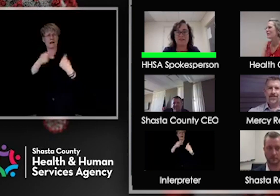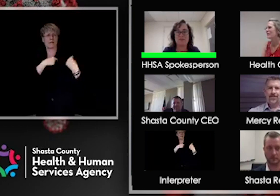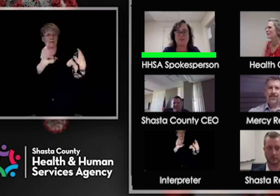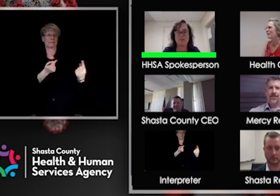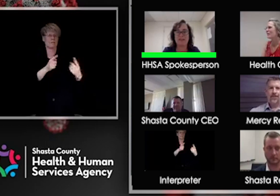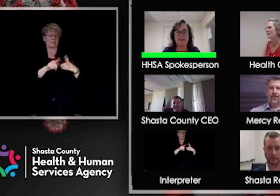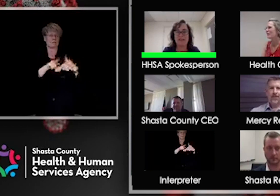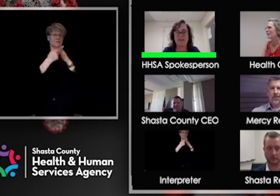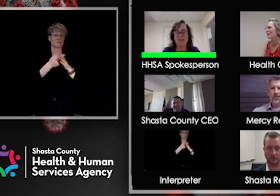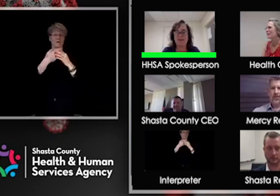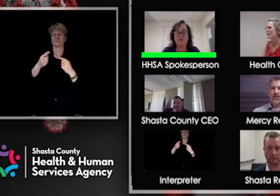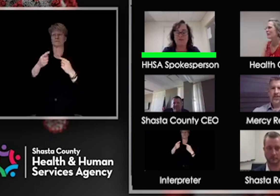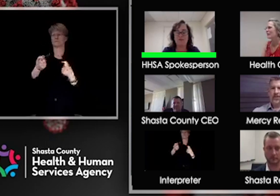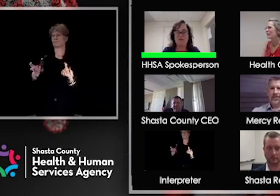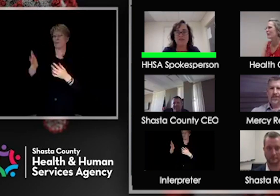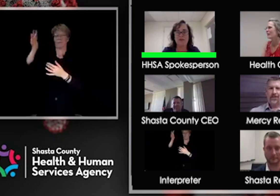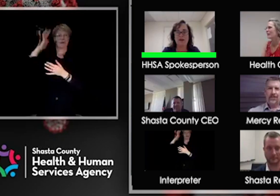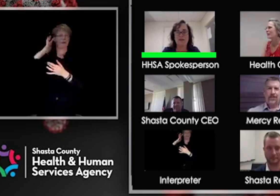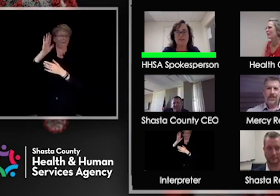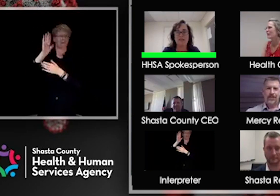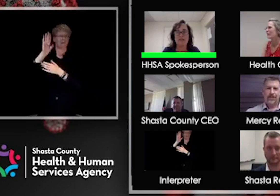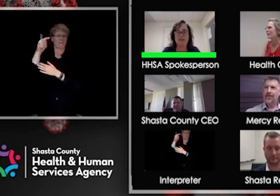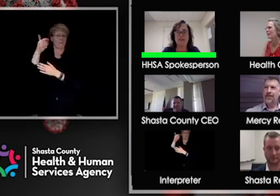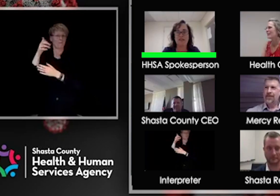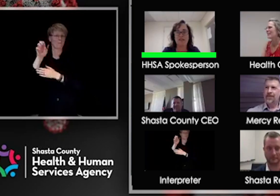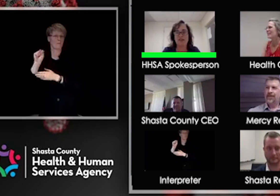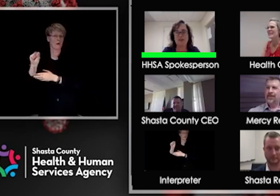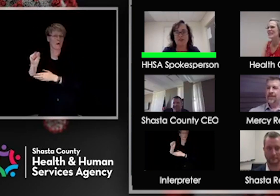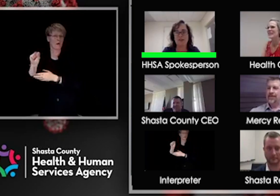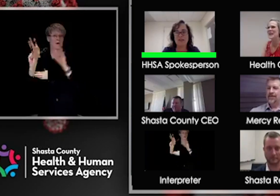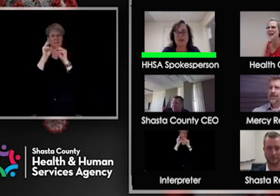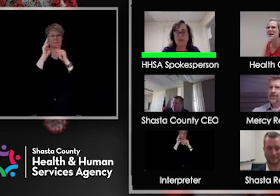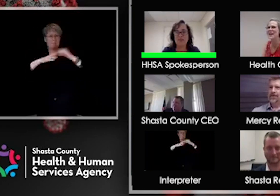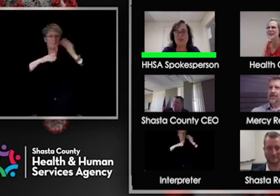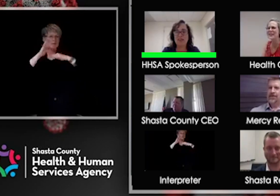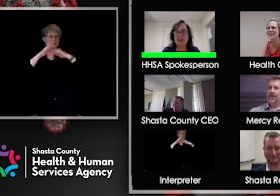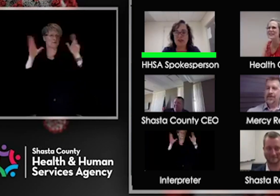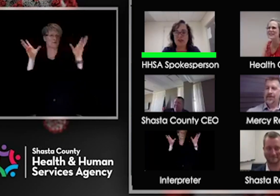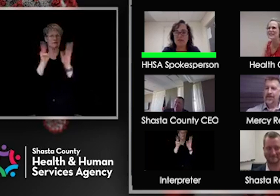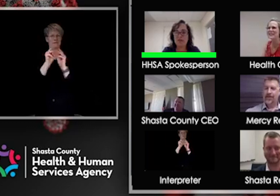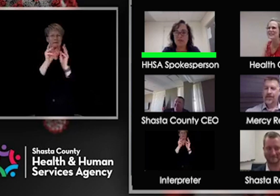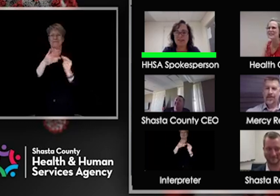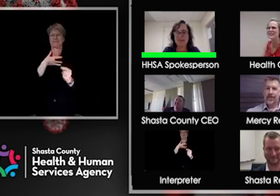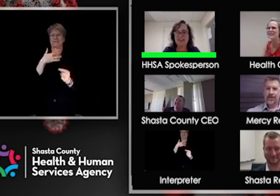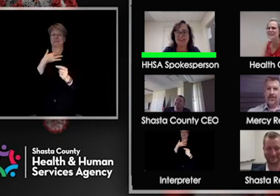back in the Boggs building, which seems like about five years-ago. Thank you for helping